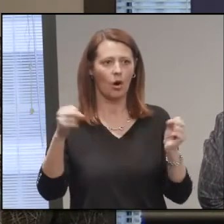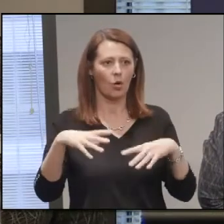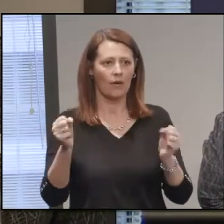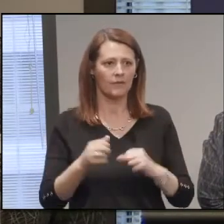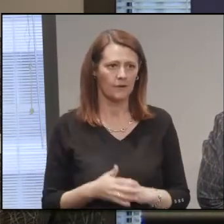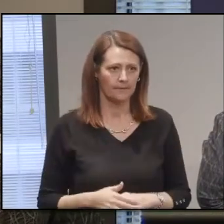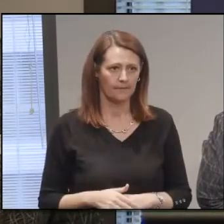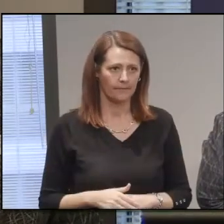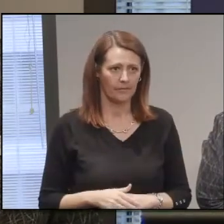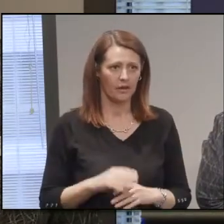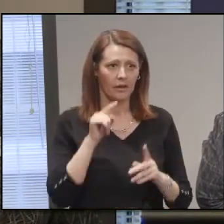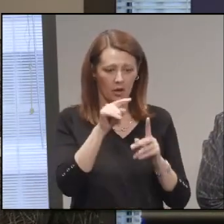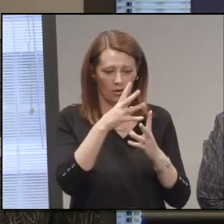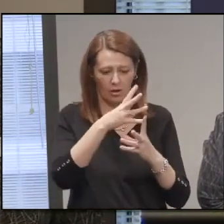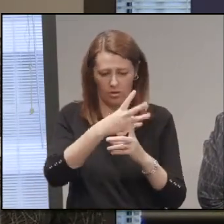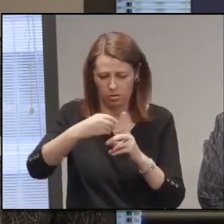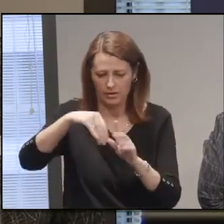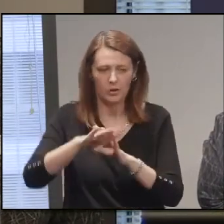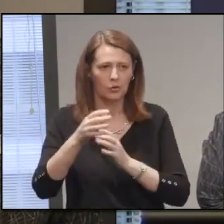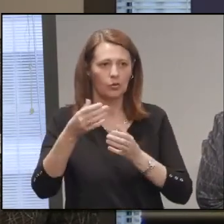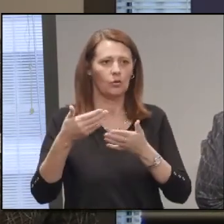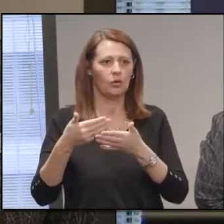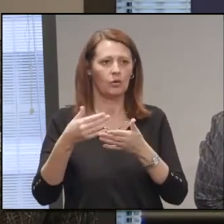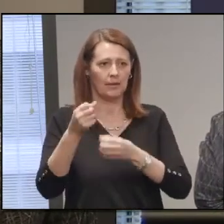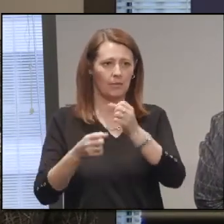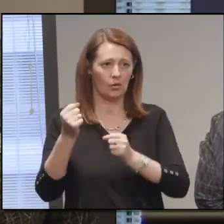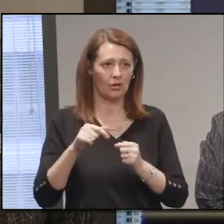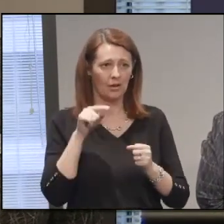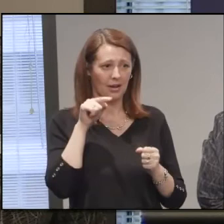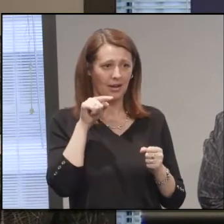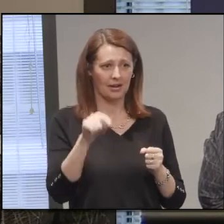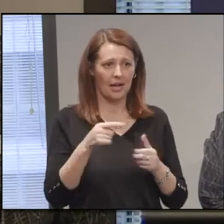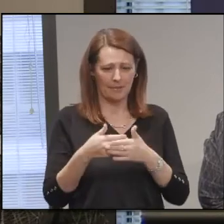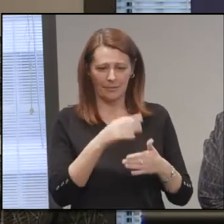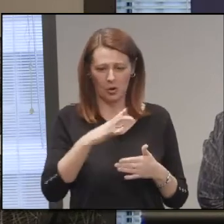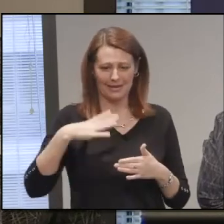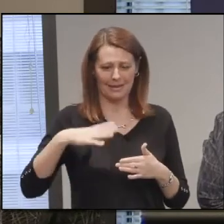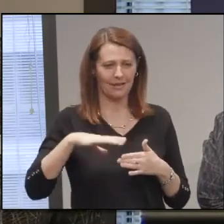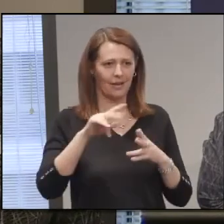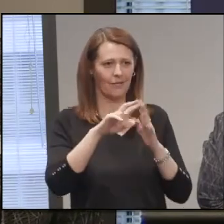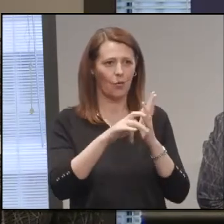this stuff leeches into the milk, babies don't need their formula heated anyway, but you don't